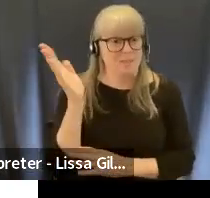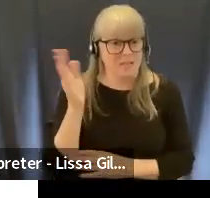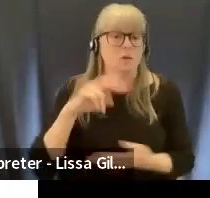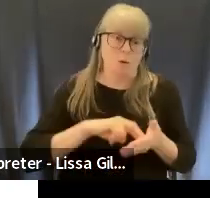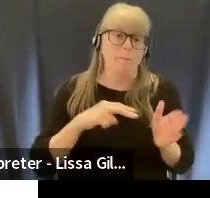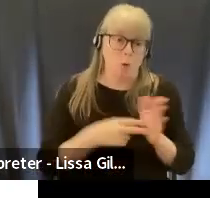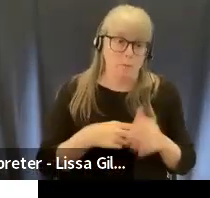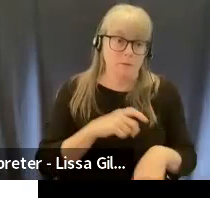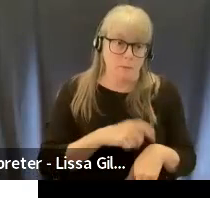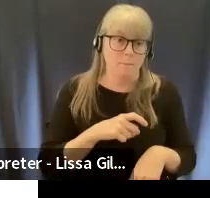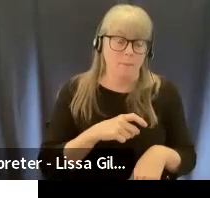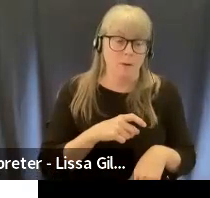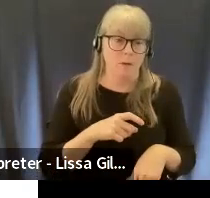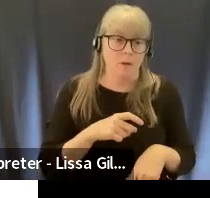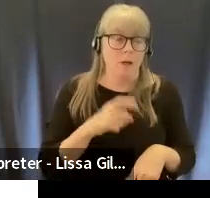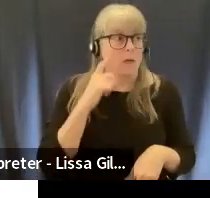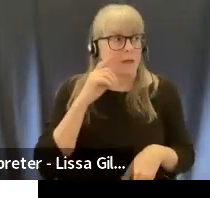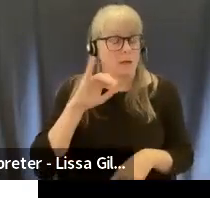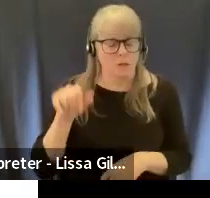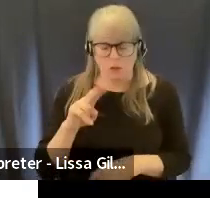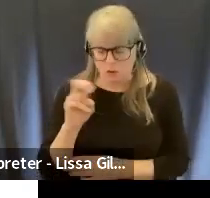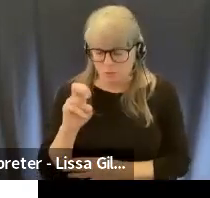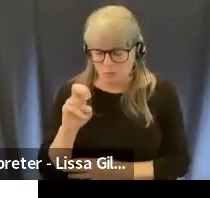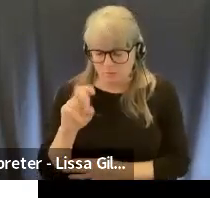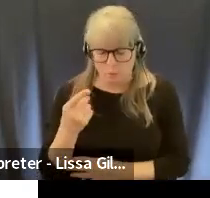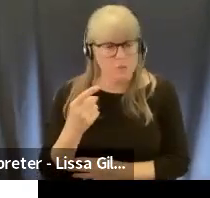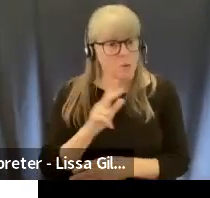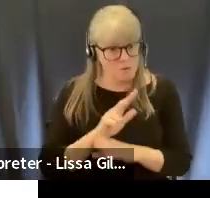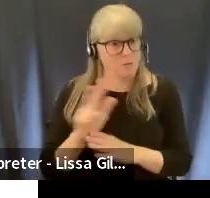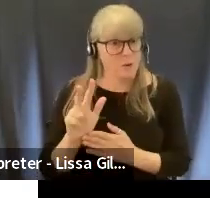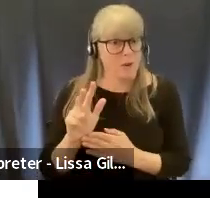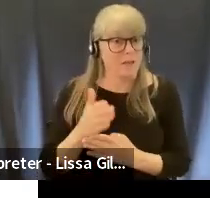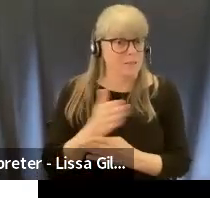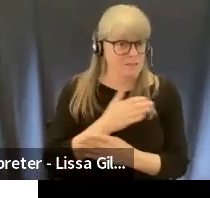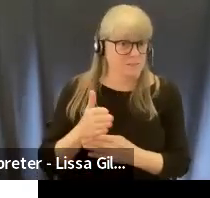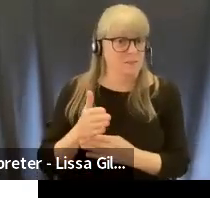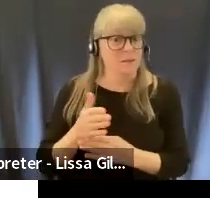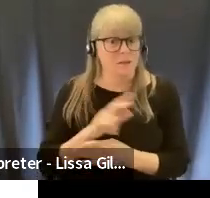I think this presentation is the it's on purpose and timely, because we're about a month and a half out.